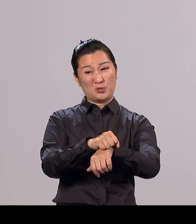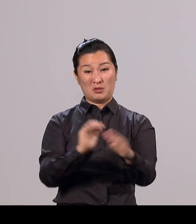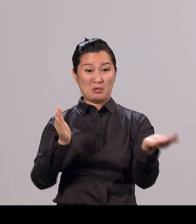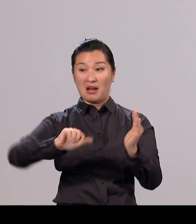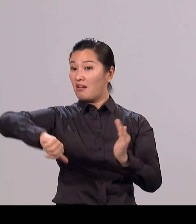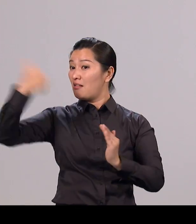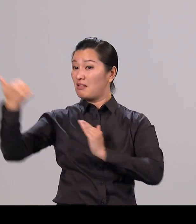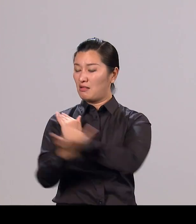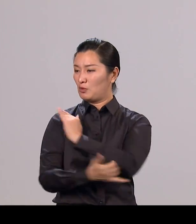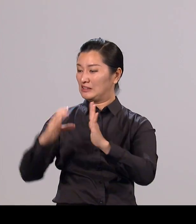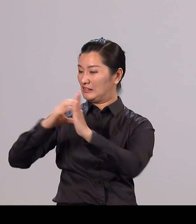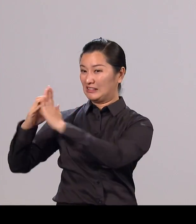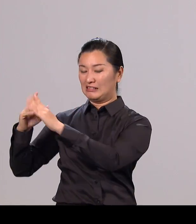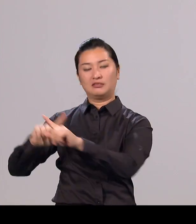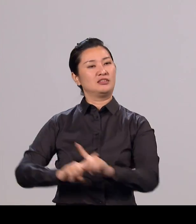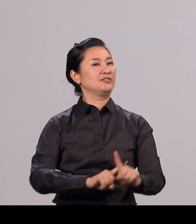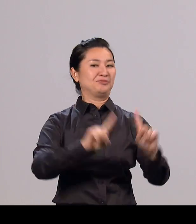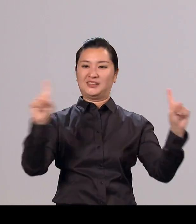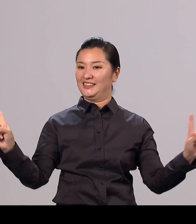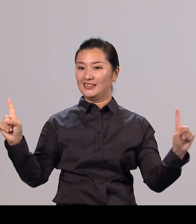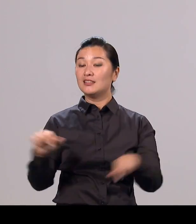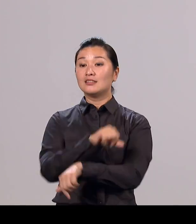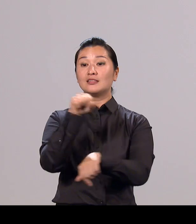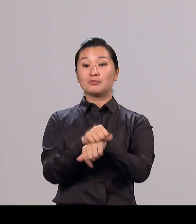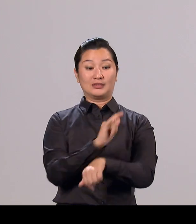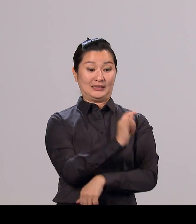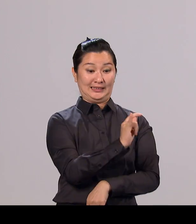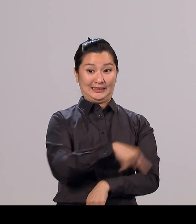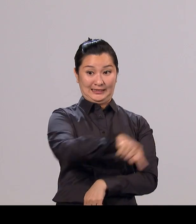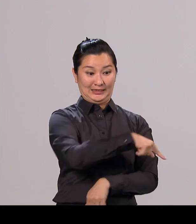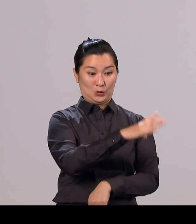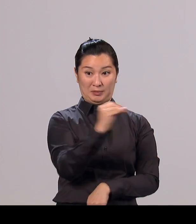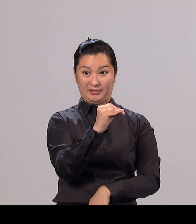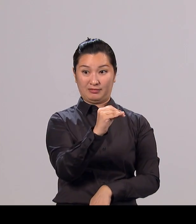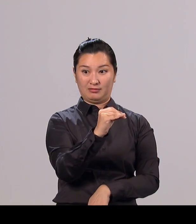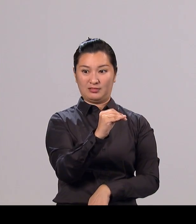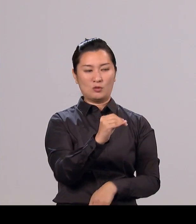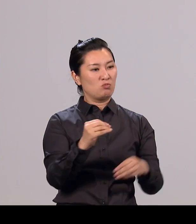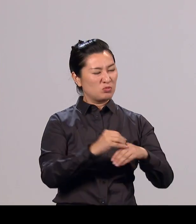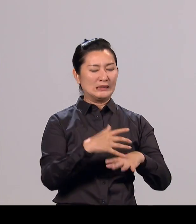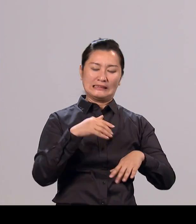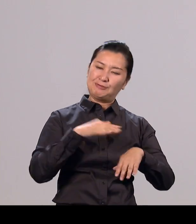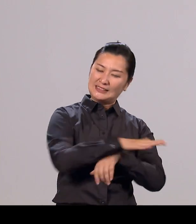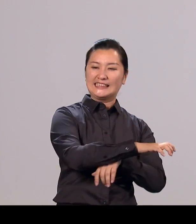It is competitive, the drivers work hard and so, they have to work hard to get their share of the pie.